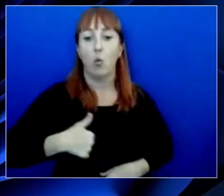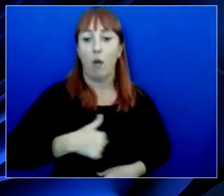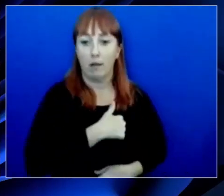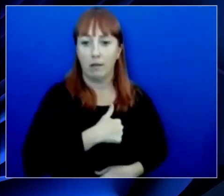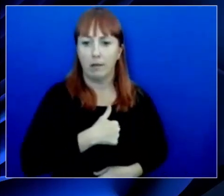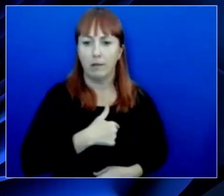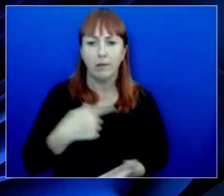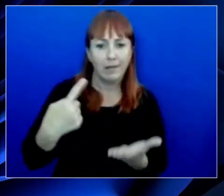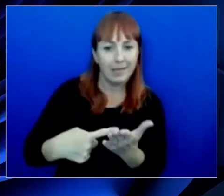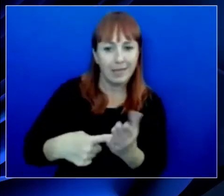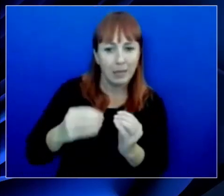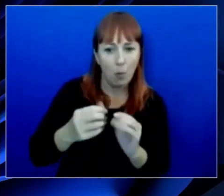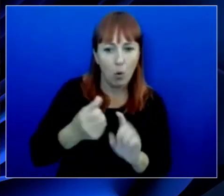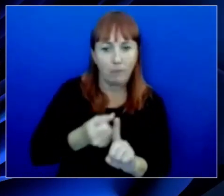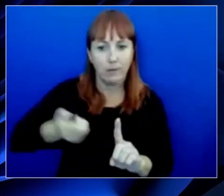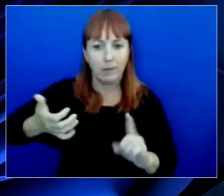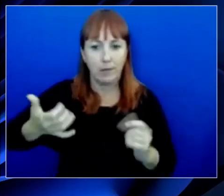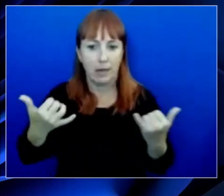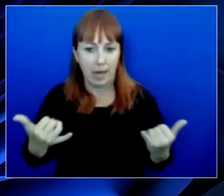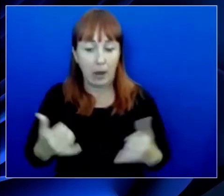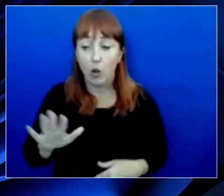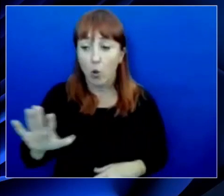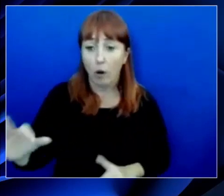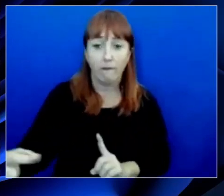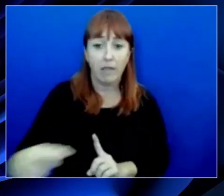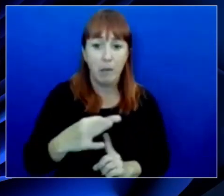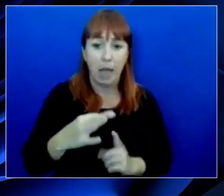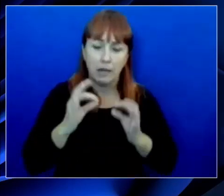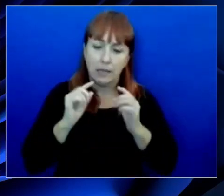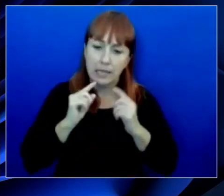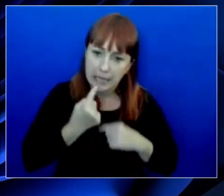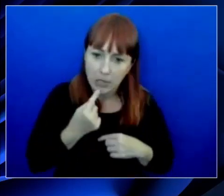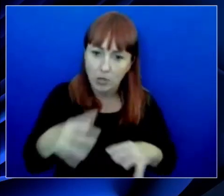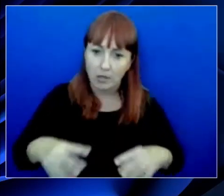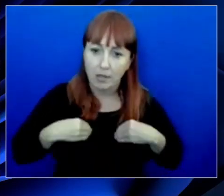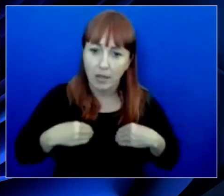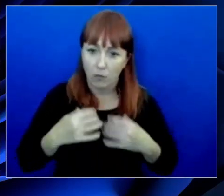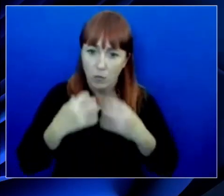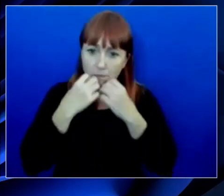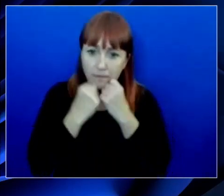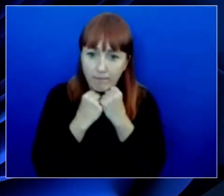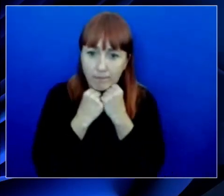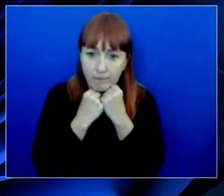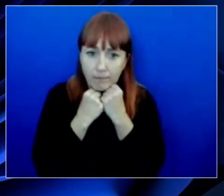probably talk a little bit about. You know, we take. Your feedback very seriously. In fact, one of the things that we do many days